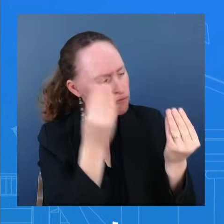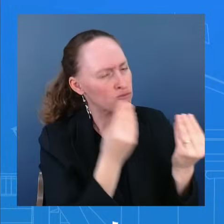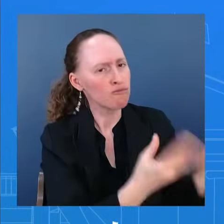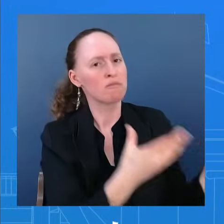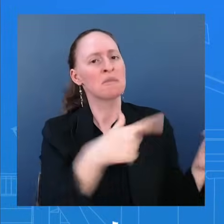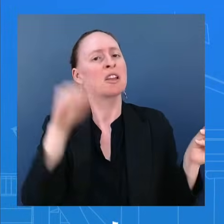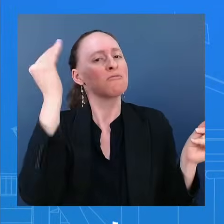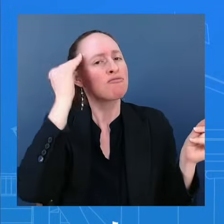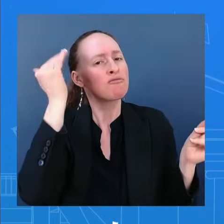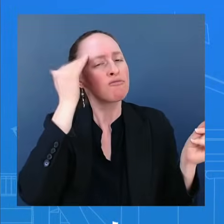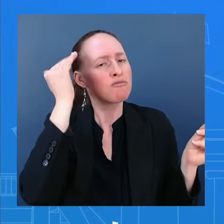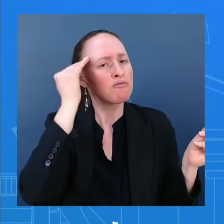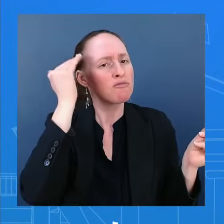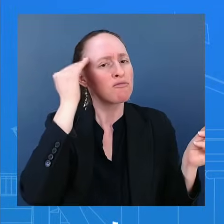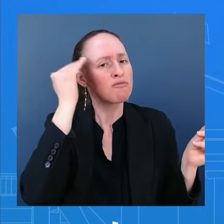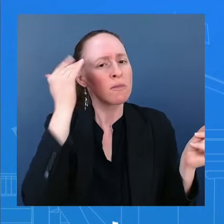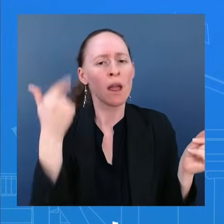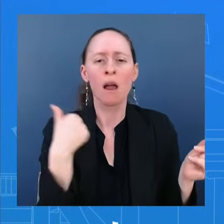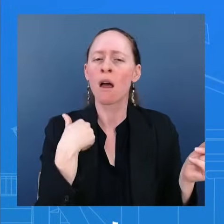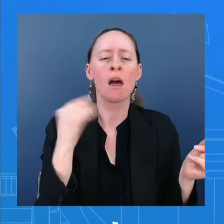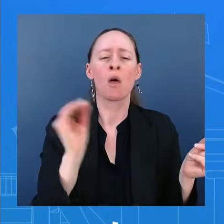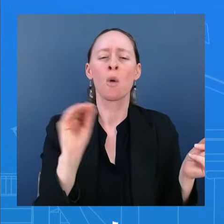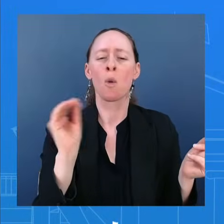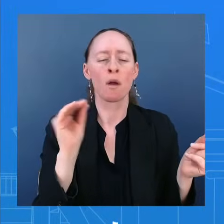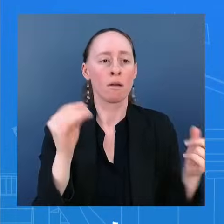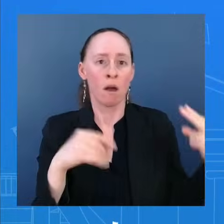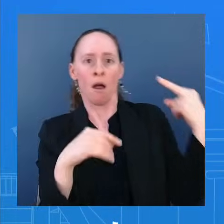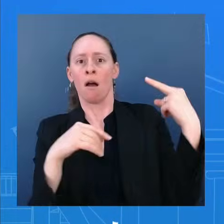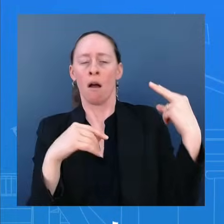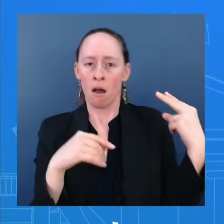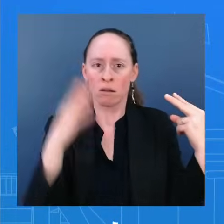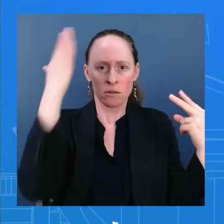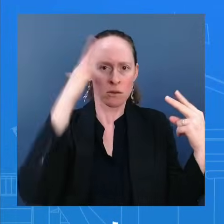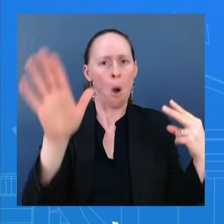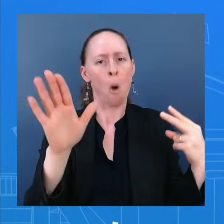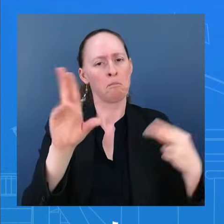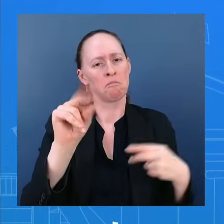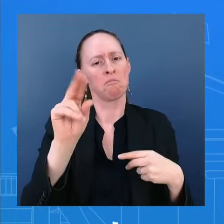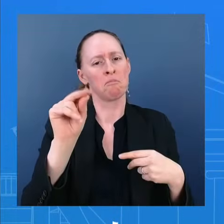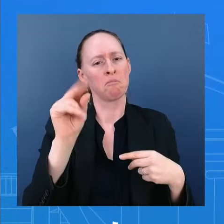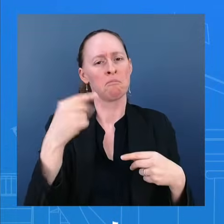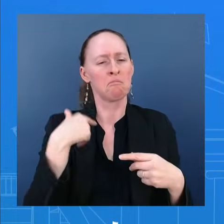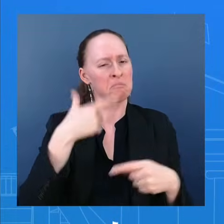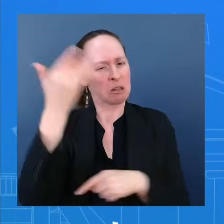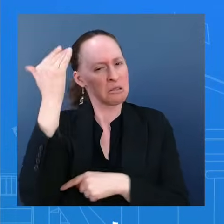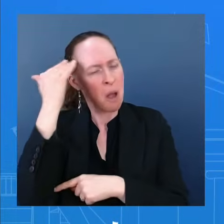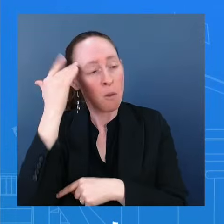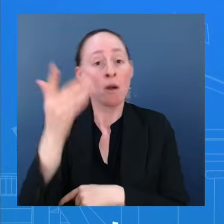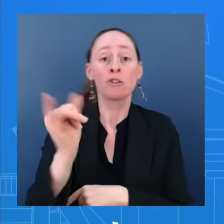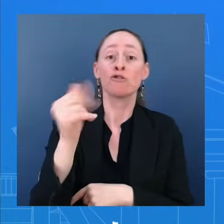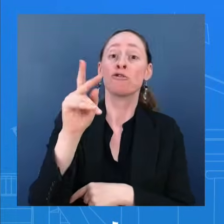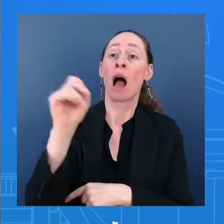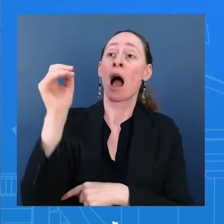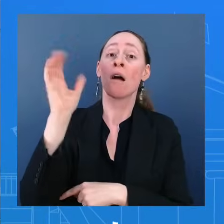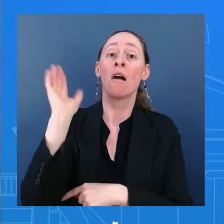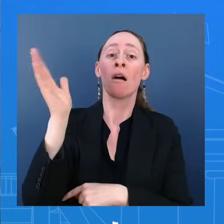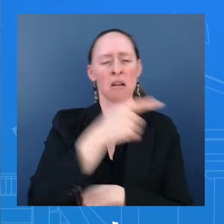nothing I'm saying here, nothing Jake said in Israel -- that would surprise them, that we're keeping them fully informed. The Press: And has the president or members